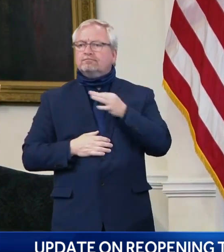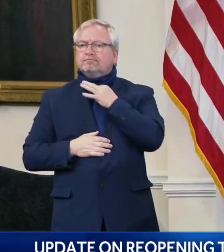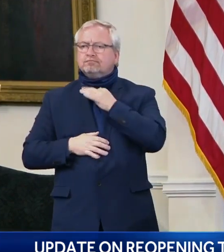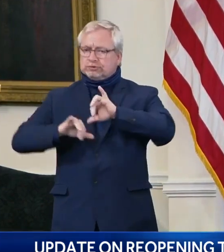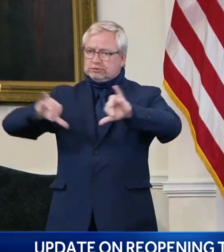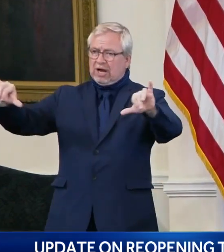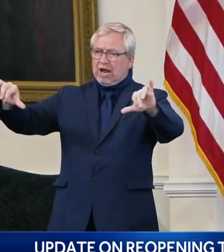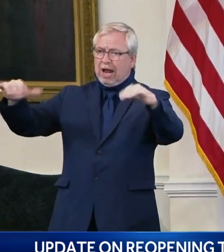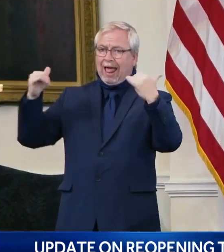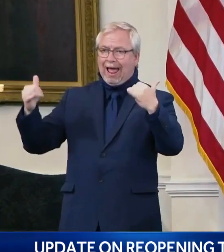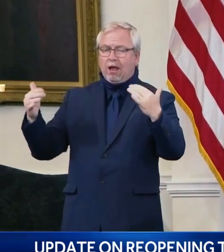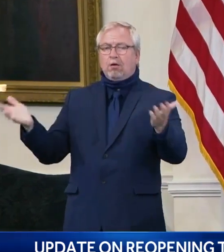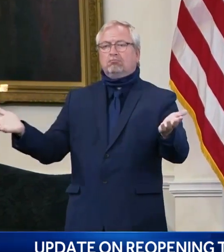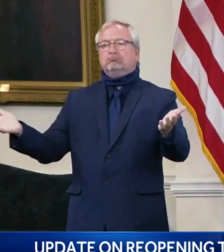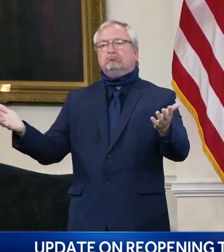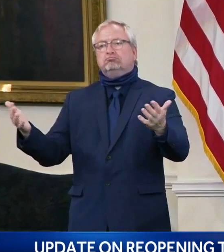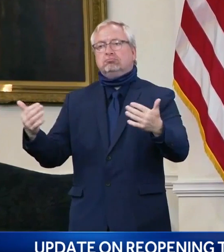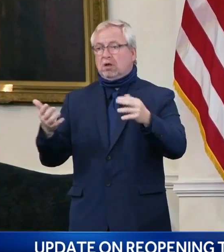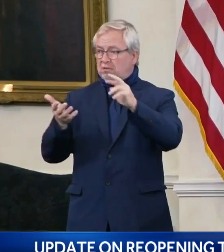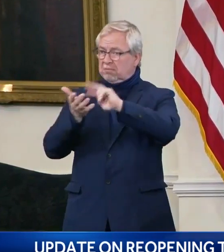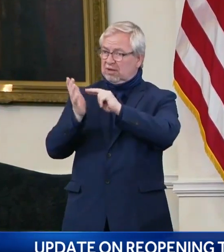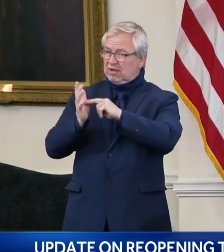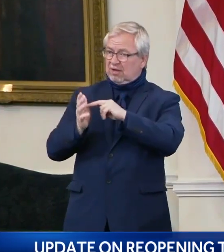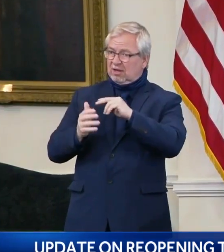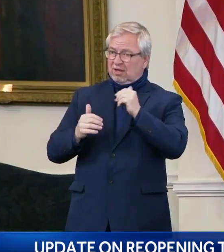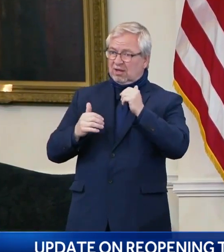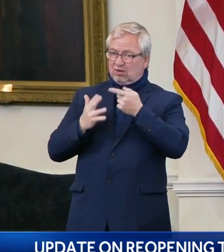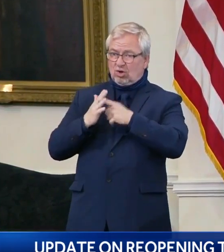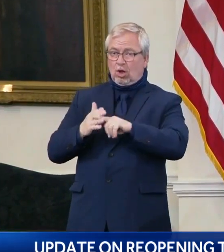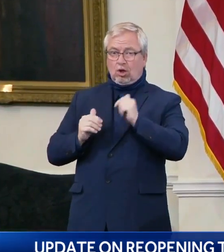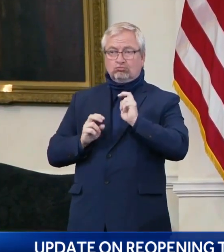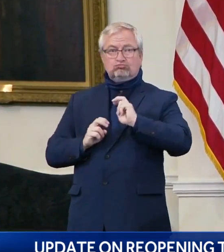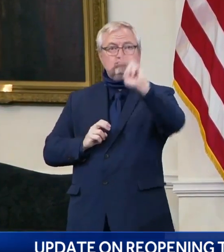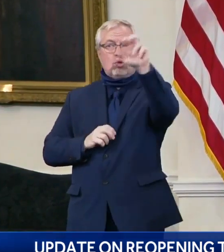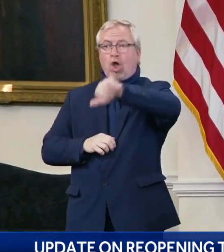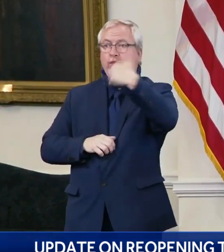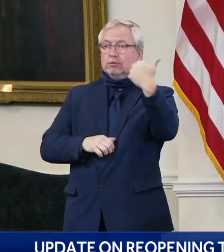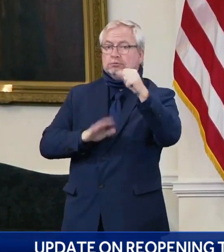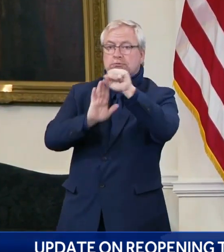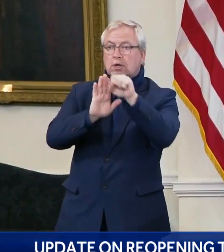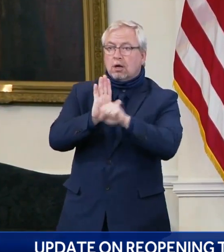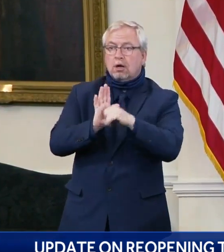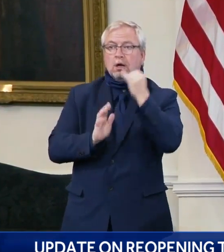IT IS WHAT WE WERE HOPING FOR.